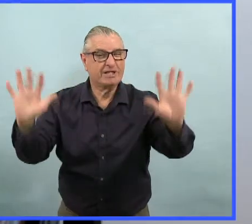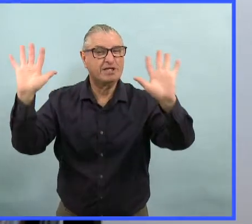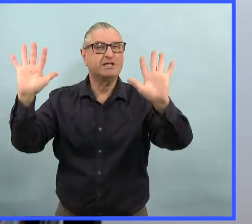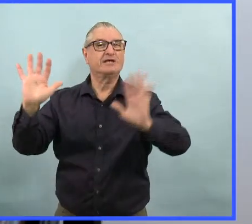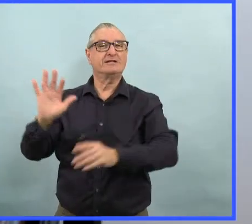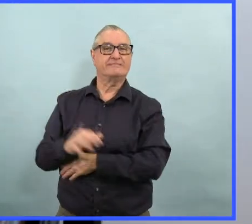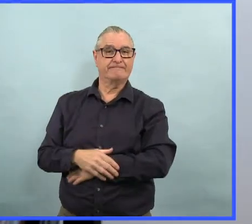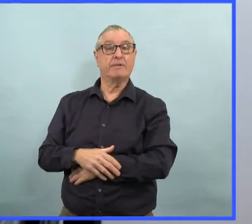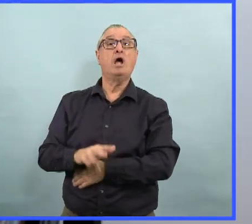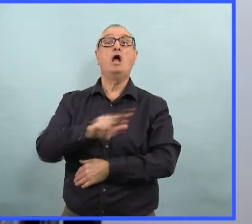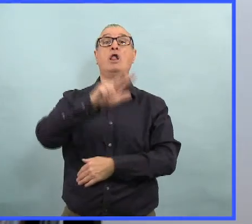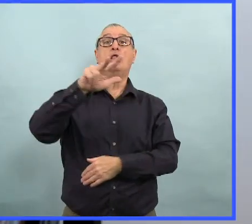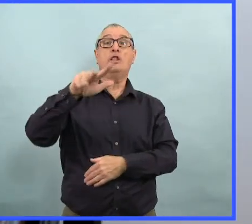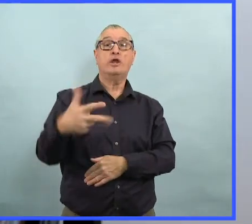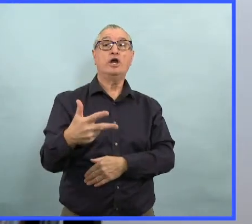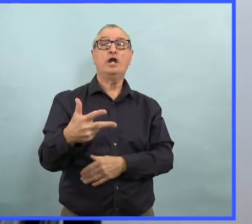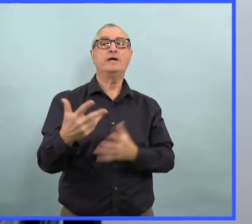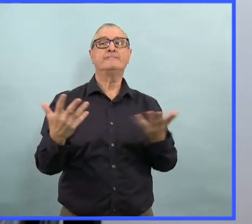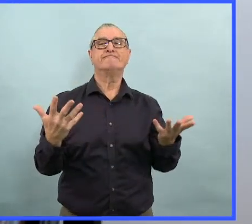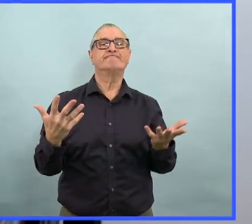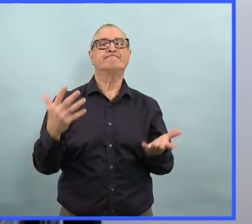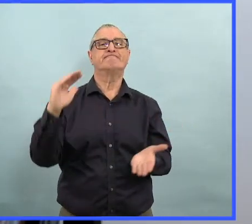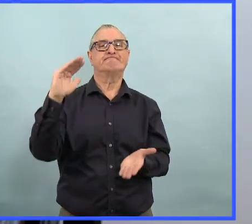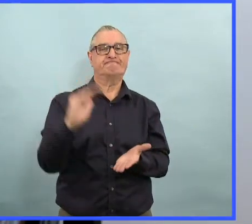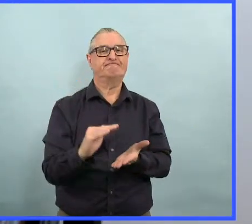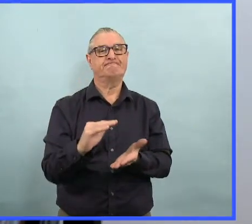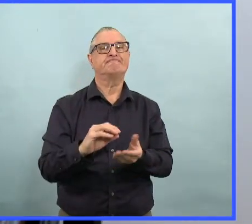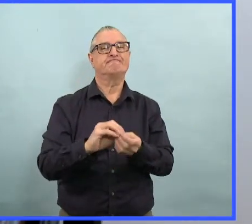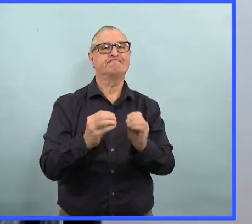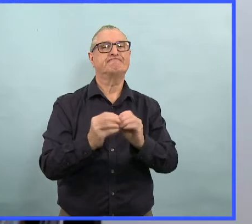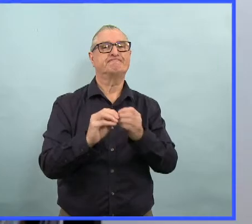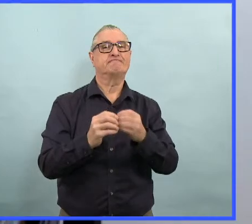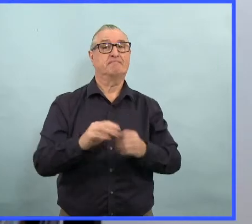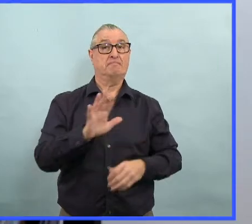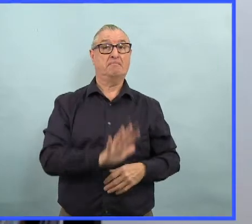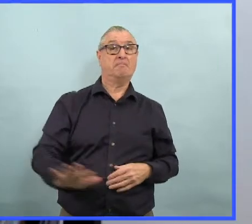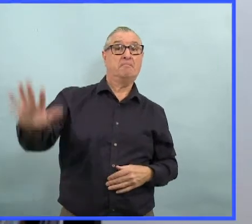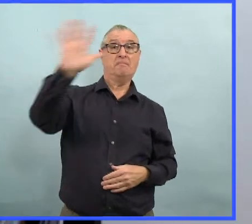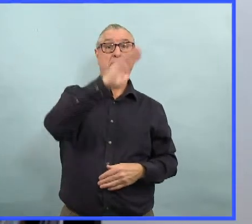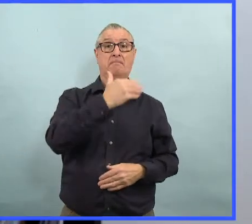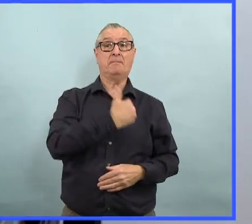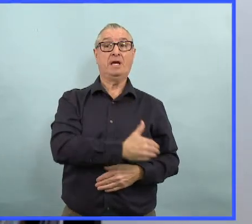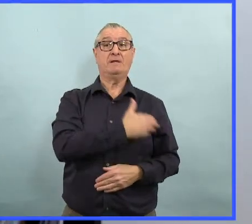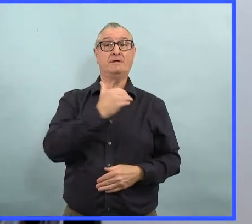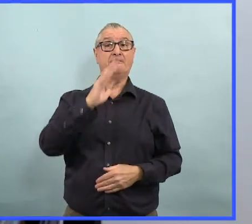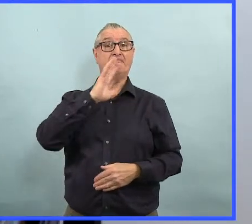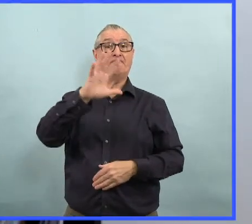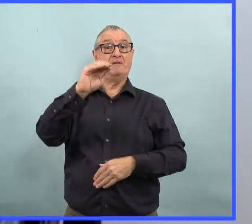with less than 61 of manitobans over the age of 50 currently protected by a booster